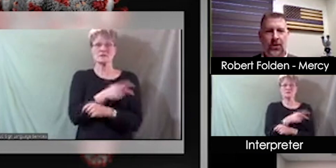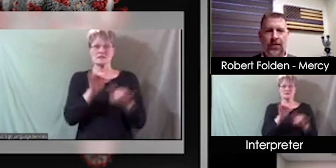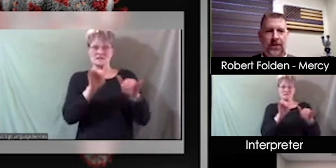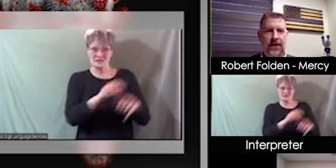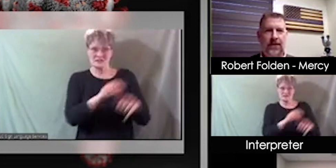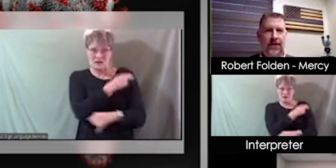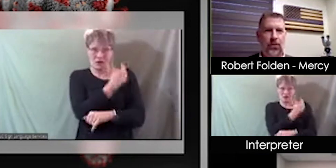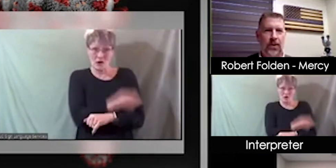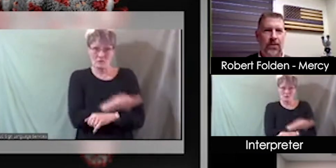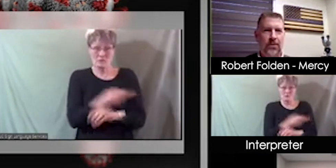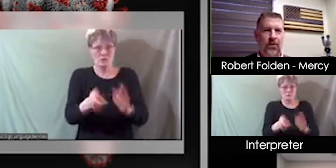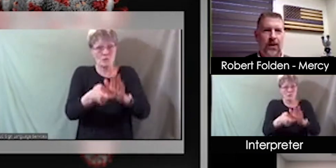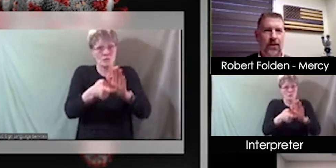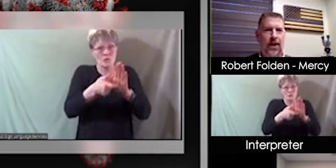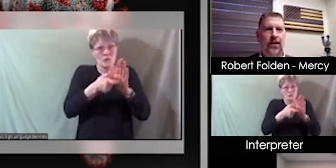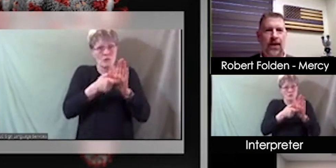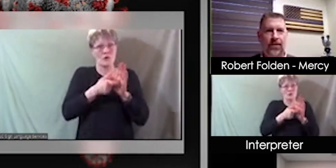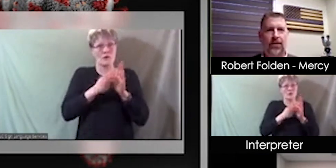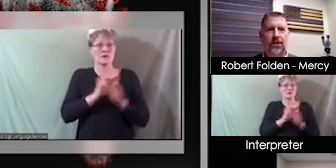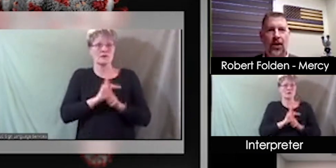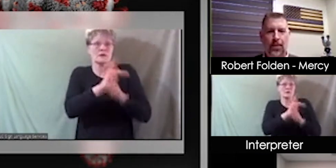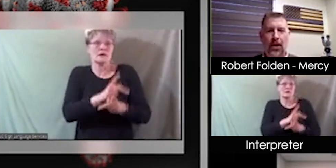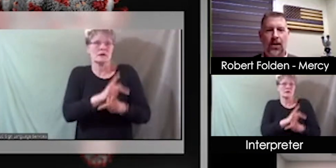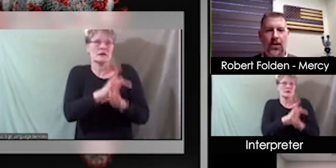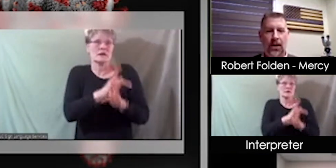circumstances where where caregivers are part